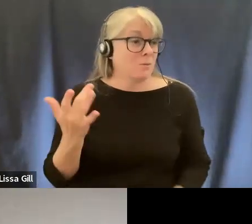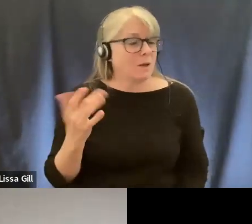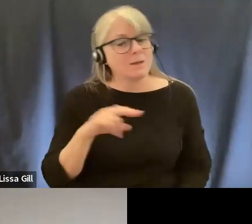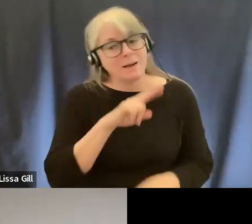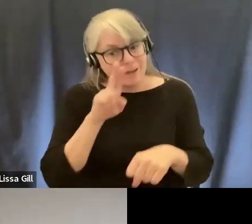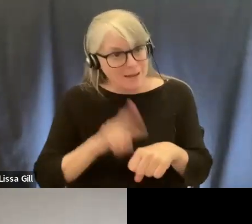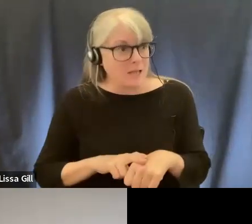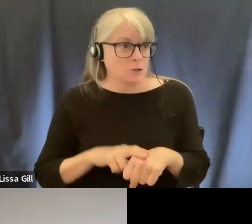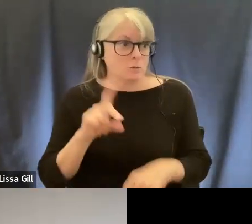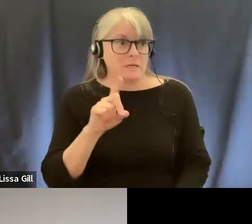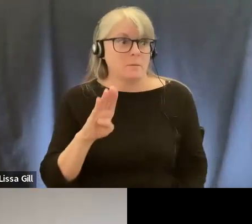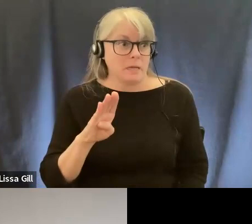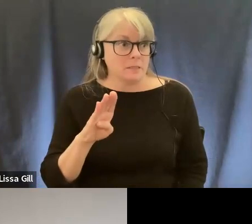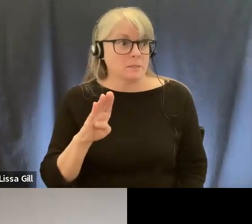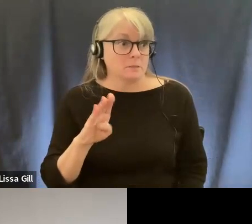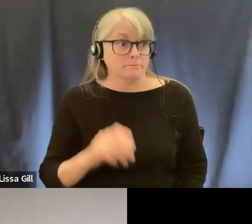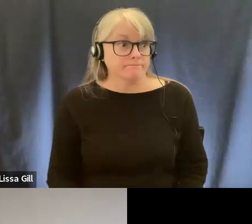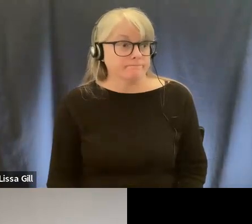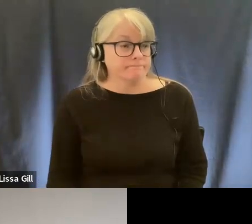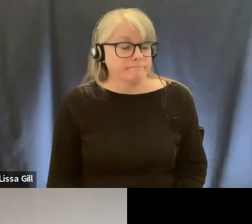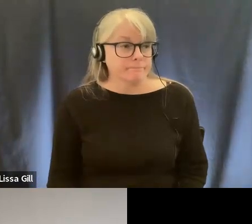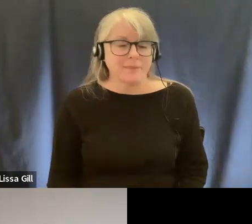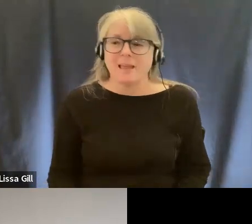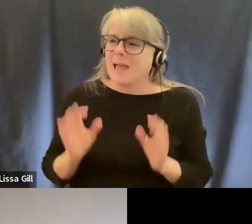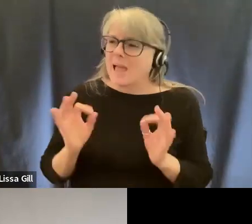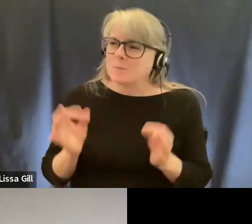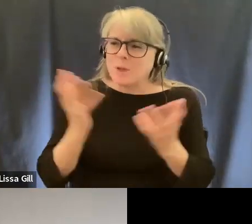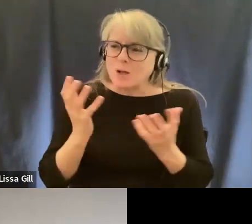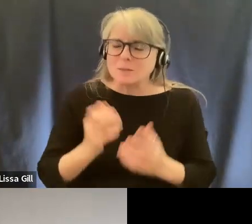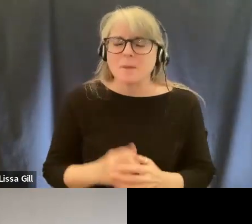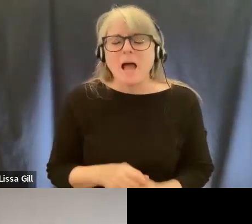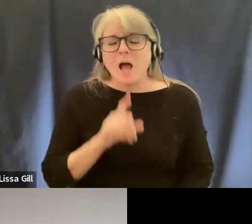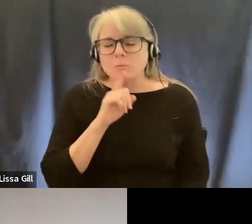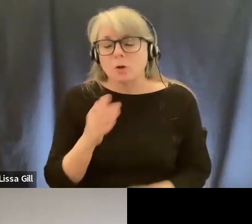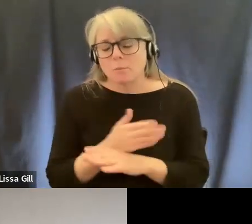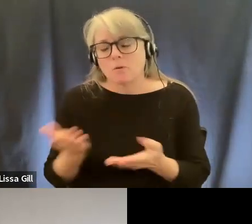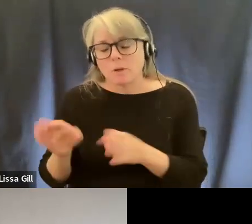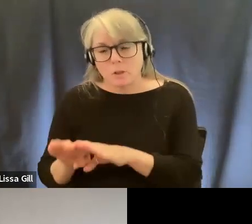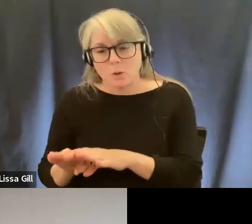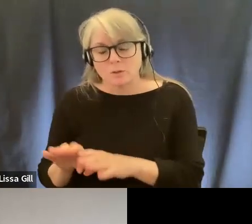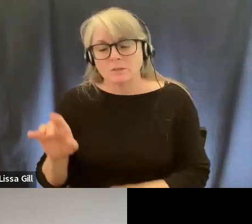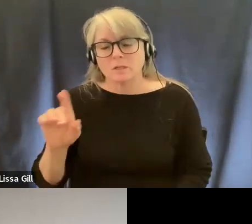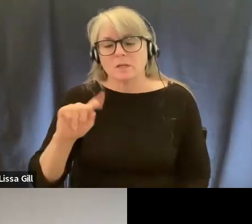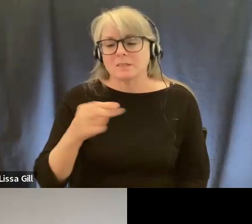Database. Absolutely, that's awesome. And I'm sure before we close, Tasha will share her contact information. Yes.